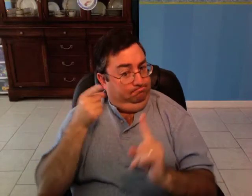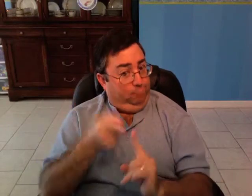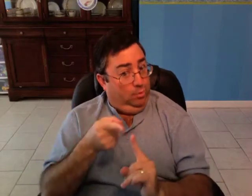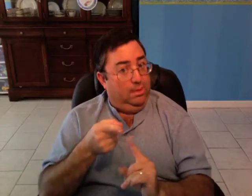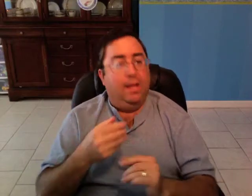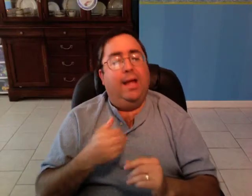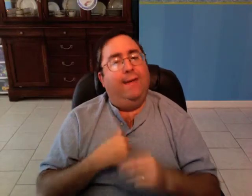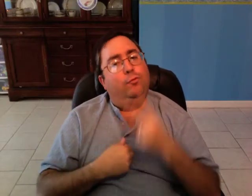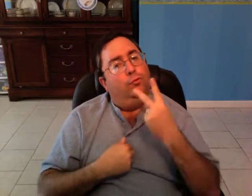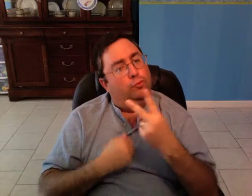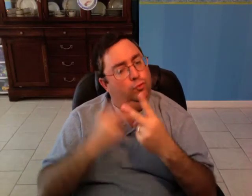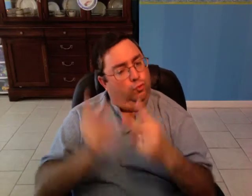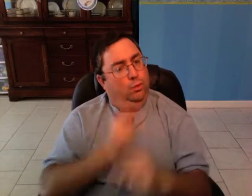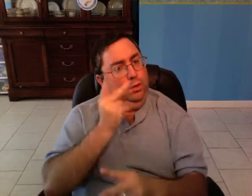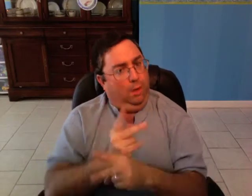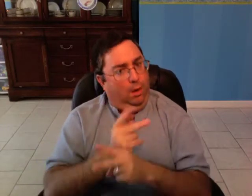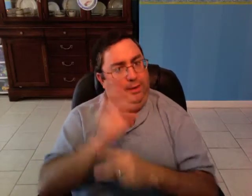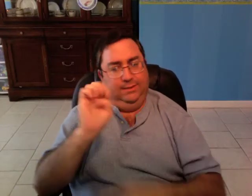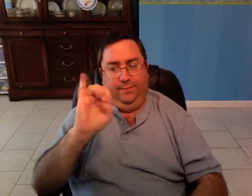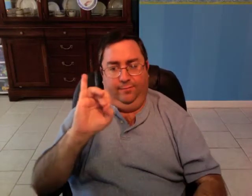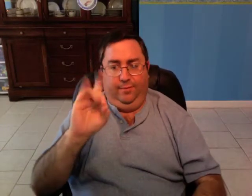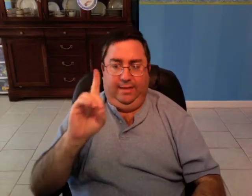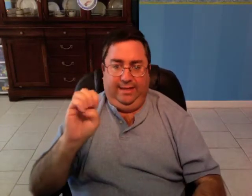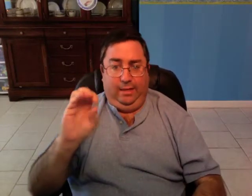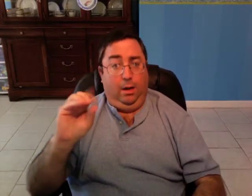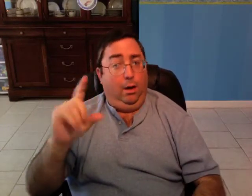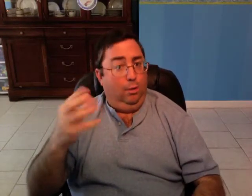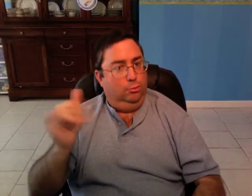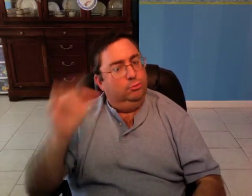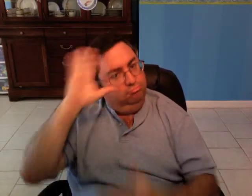His main point is that there are two kinds of ideologies: